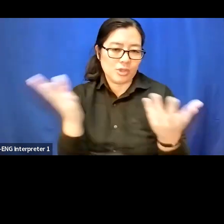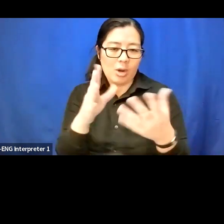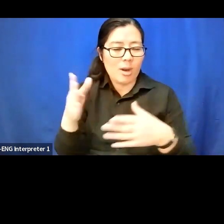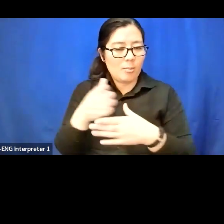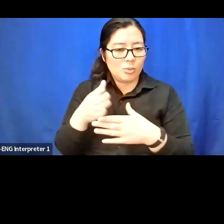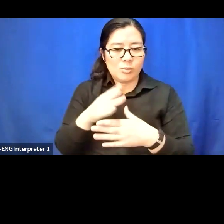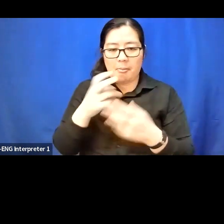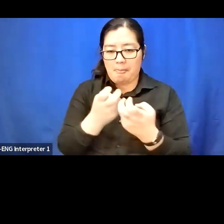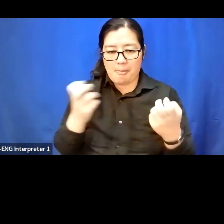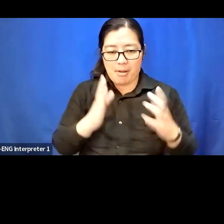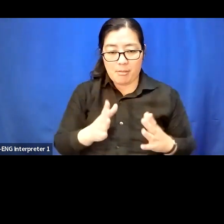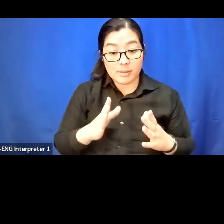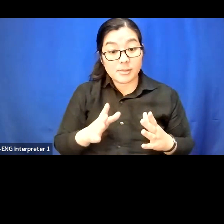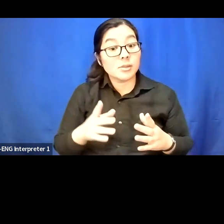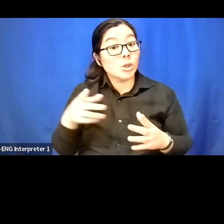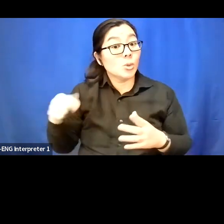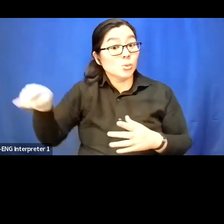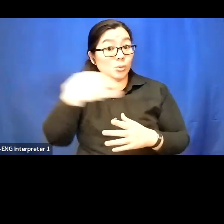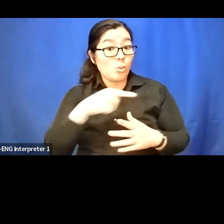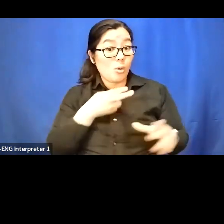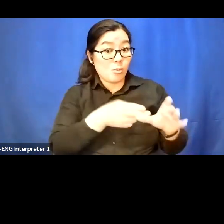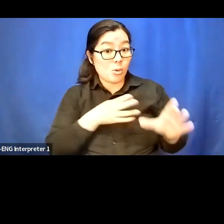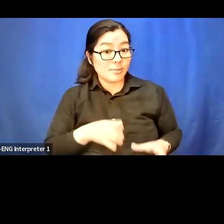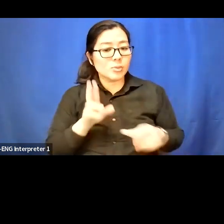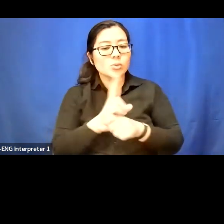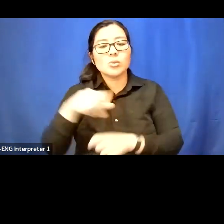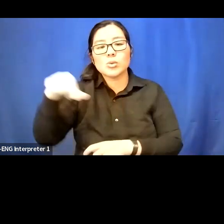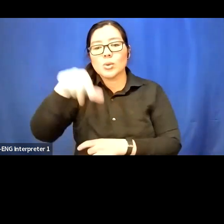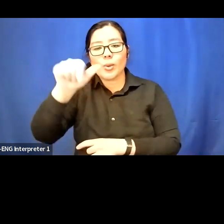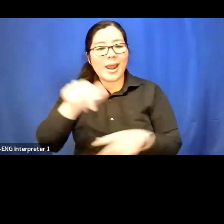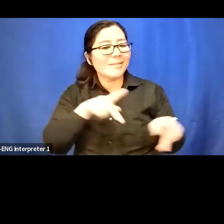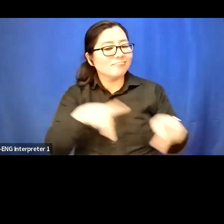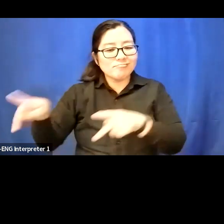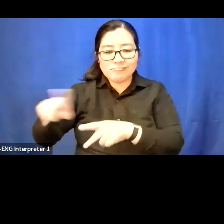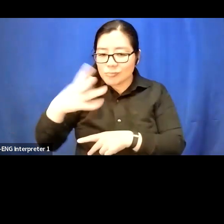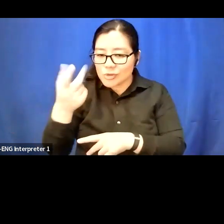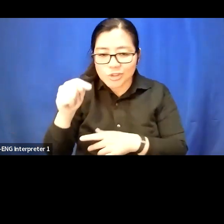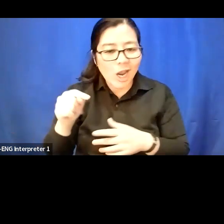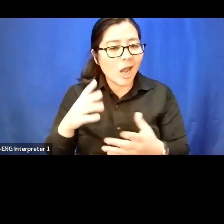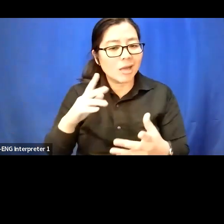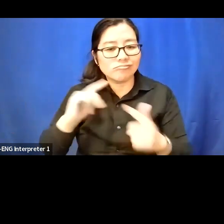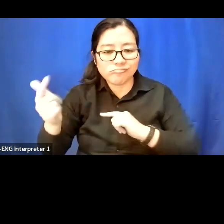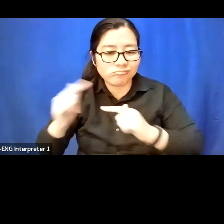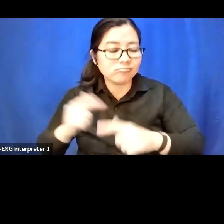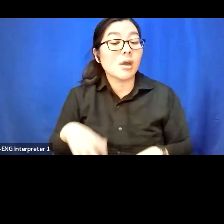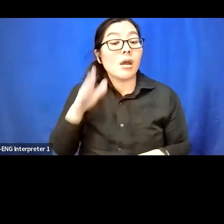but we invite you to use the Q and A function as if it's a chatroom. We'll share that out with attendees later if you want it,